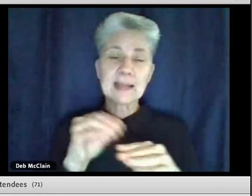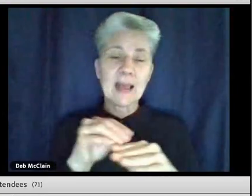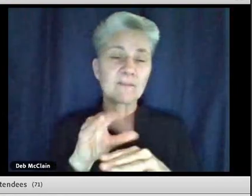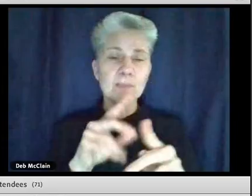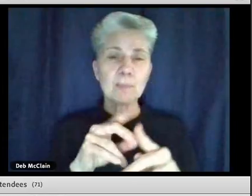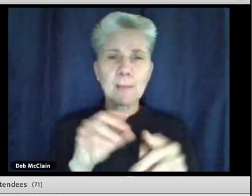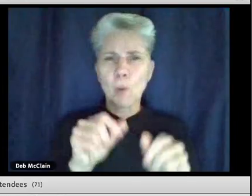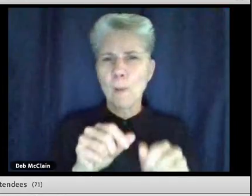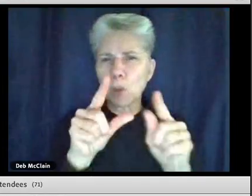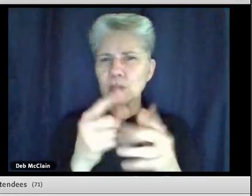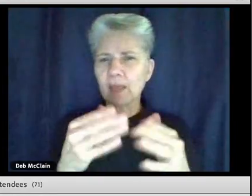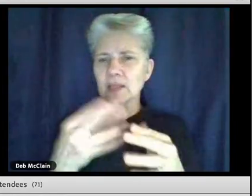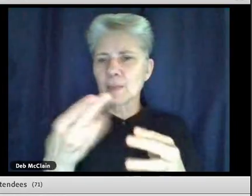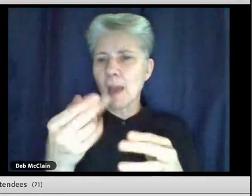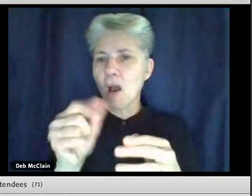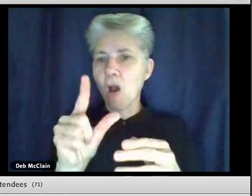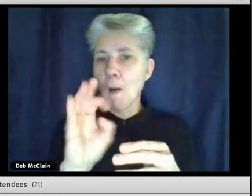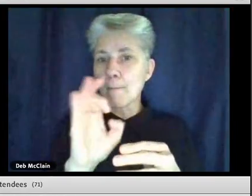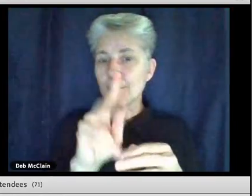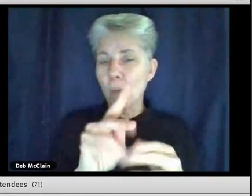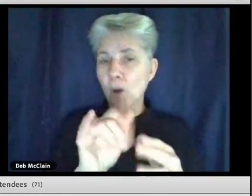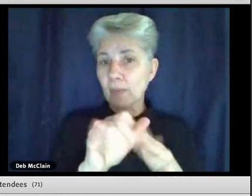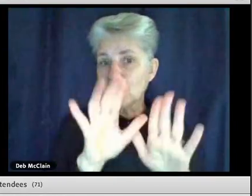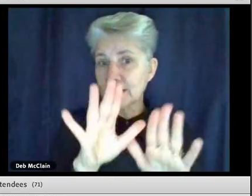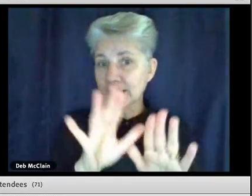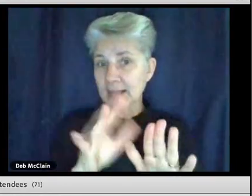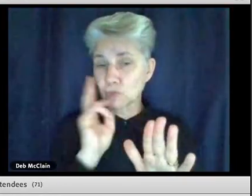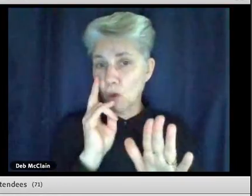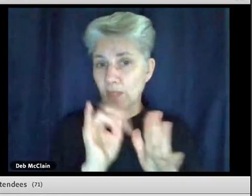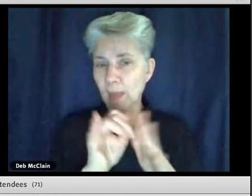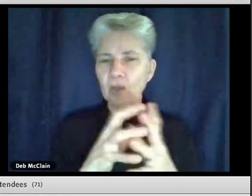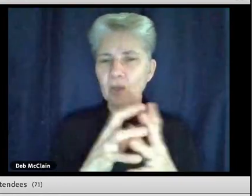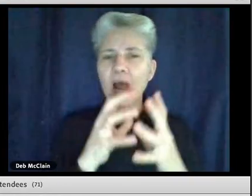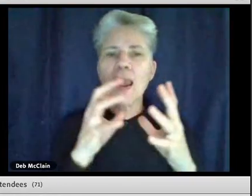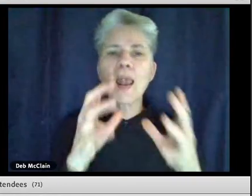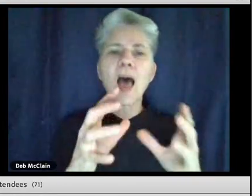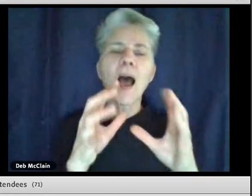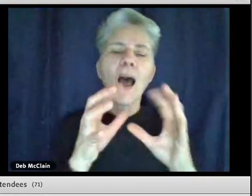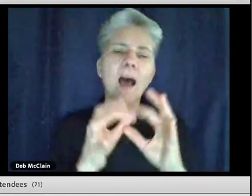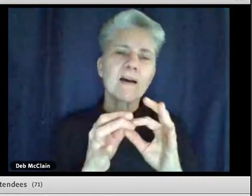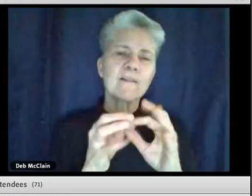And then Sanity Matter - Activities and Advice. Remember I said, "People are posting things about the Hallmark Channel." I saw that in the chat.